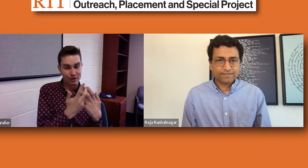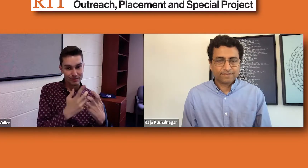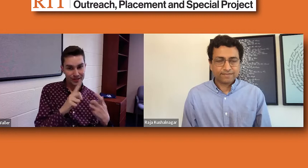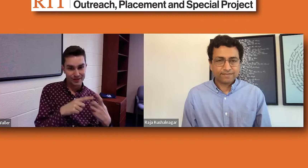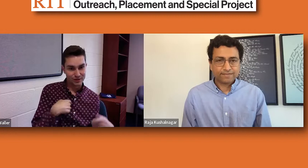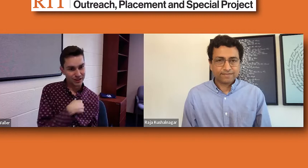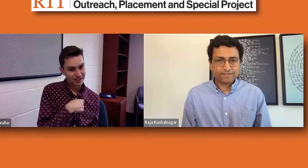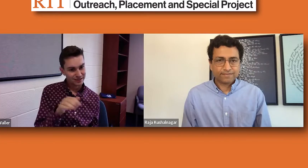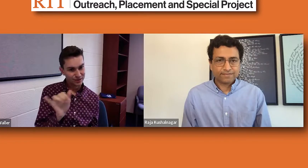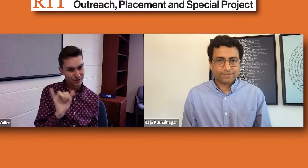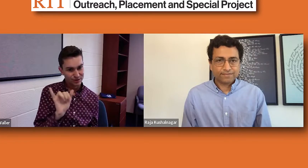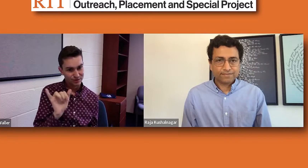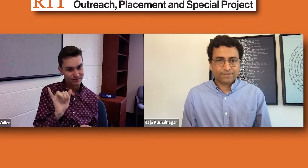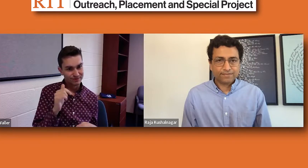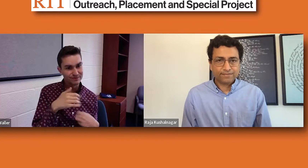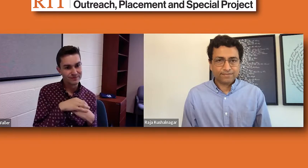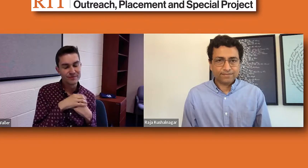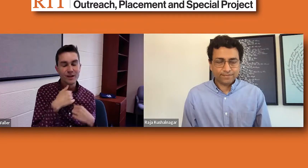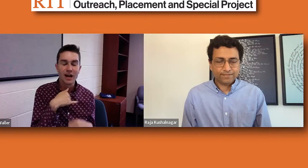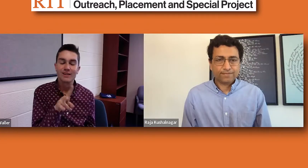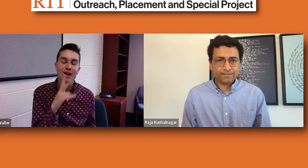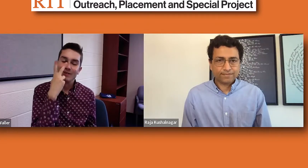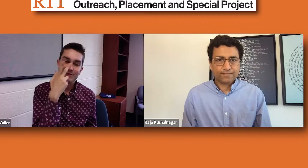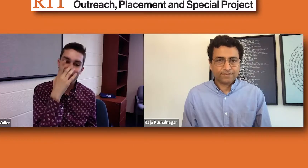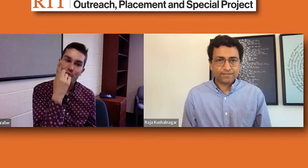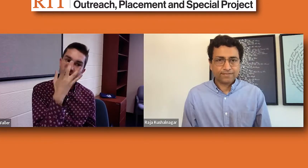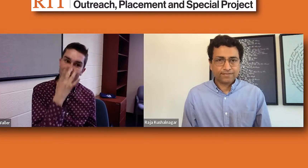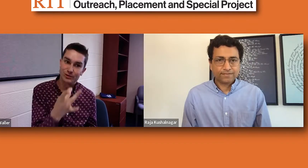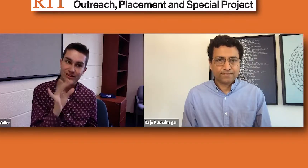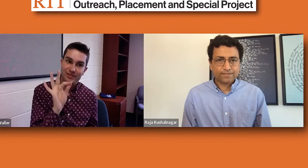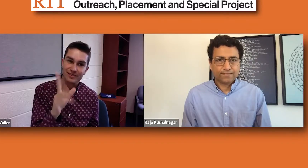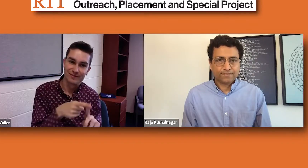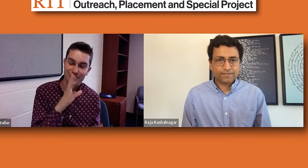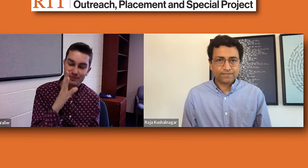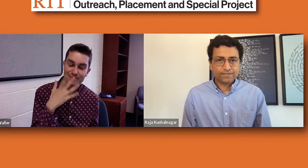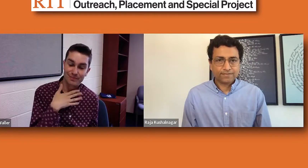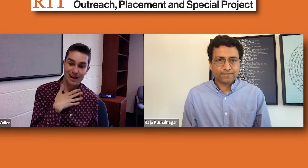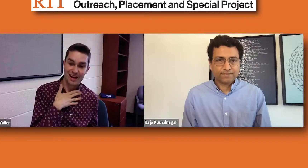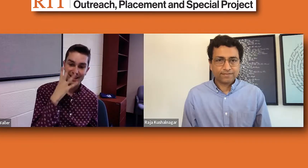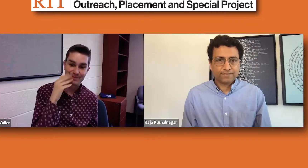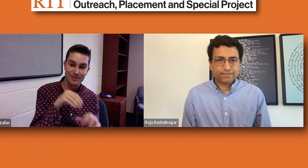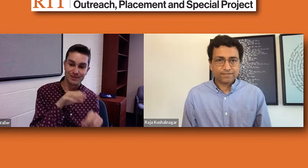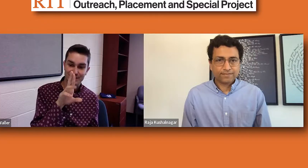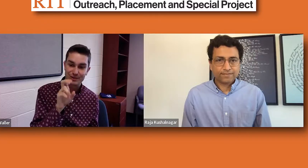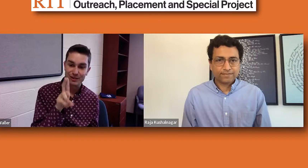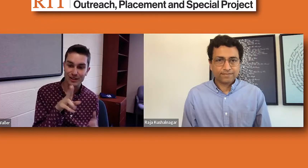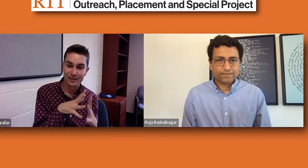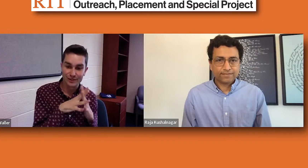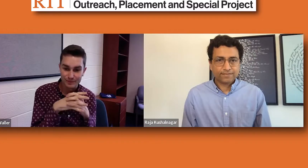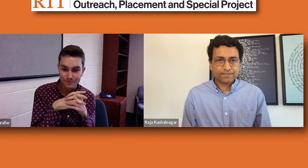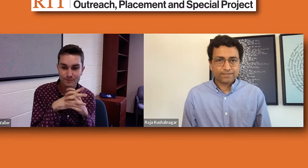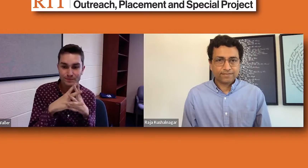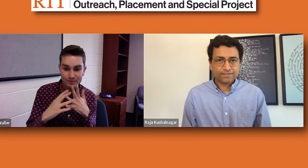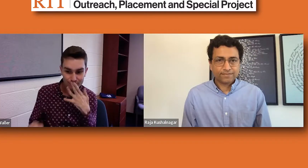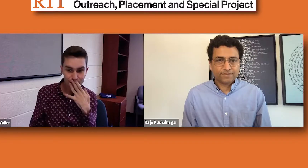And I think that I think that as well, having that critical mass got people to sort of accommodate to us as part of the group as well